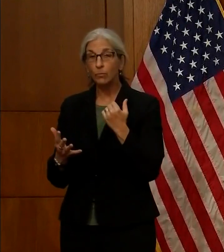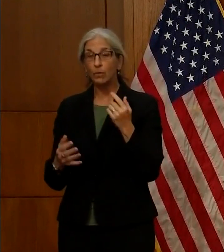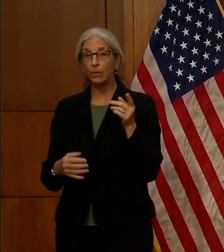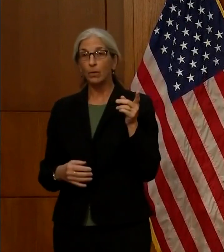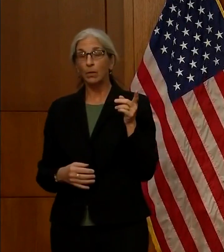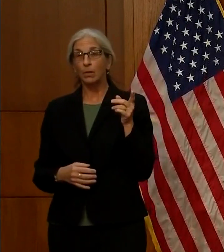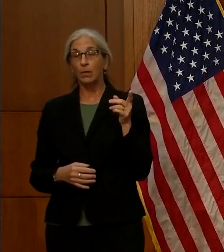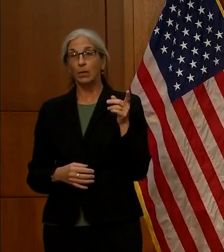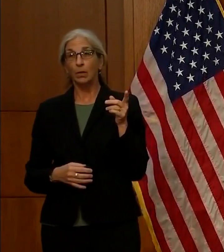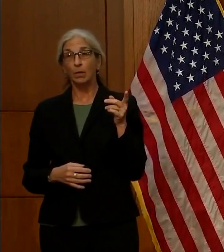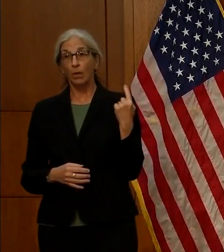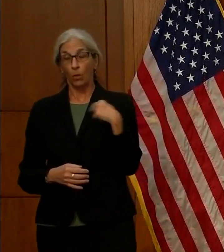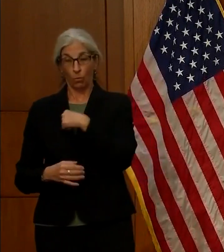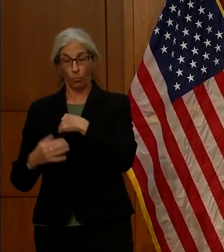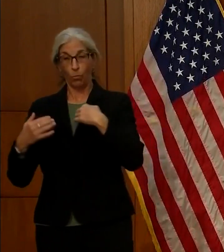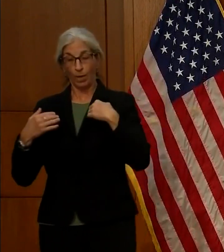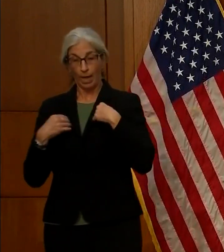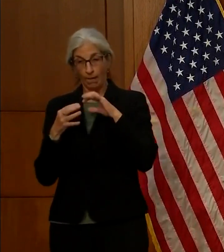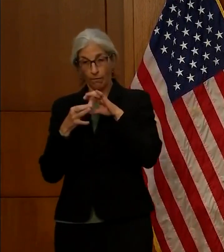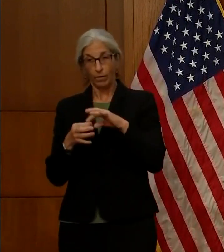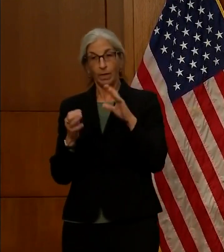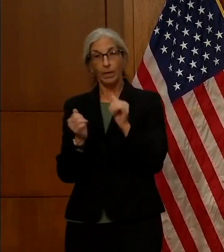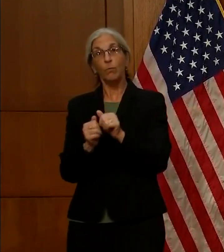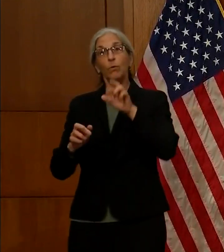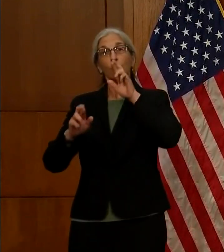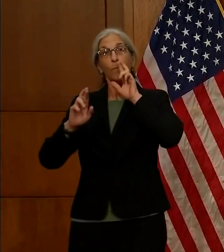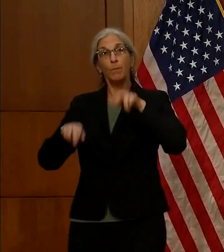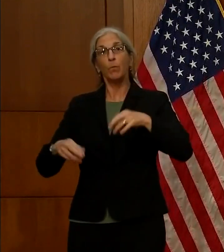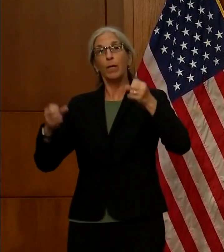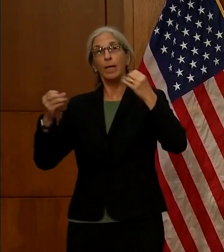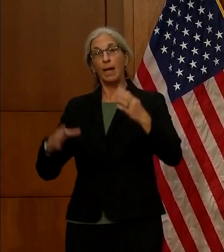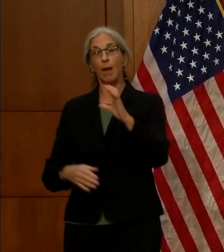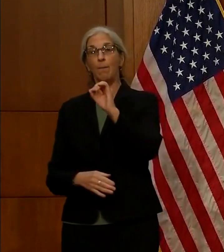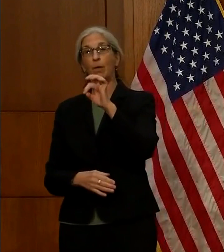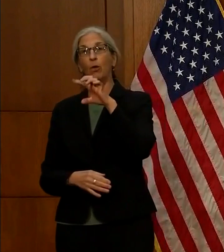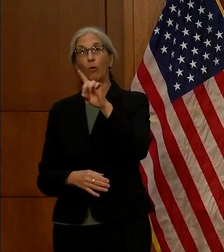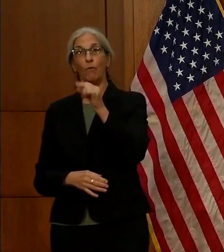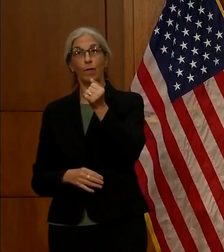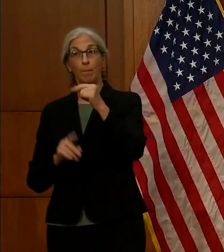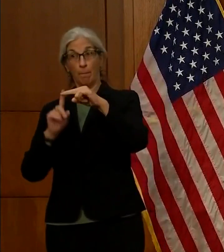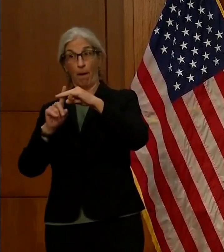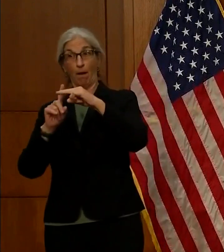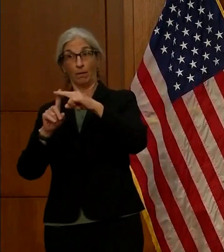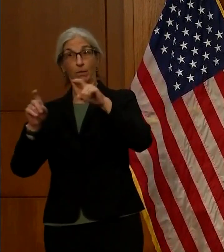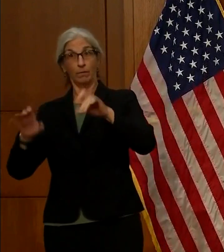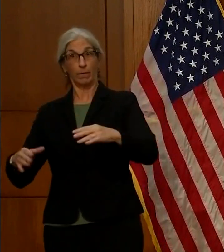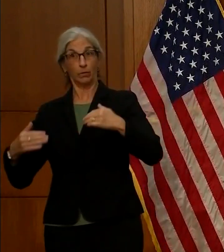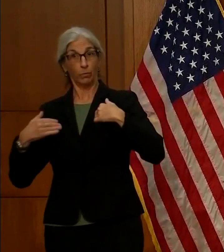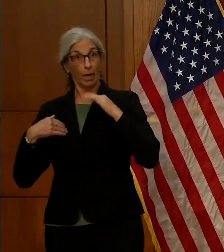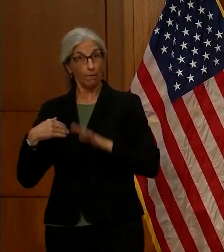TRANSPARENCY THAT WE'VE BEEN SEEING AND REPORTING THE- NUMBERS OF COVER POSITIVE